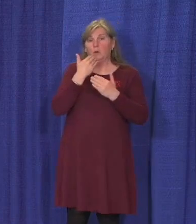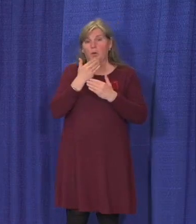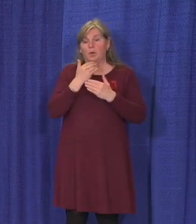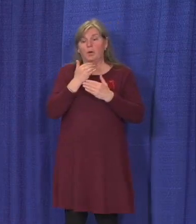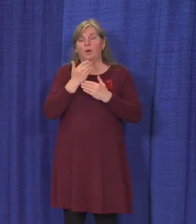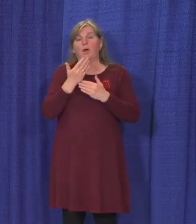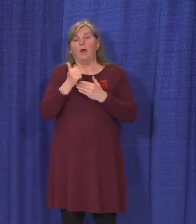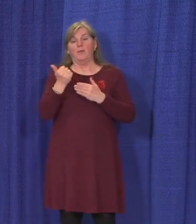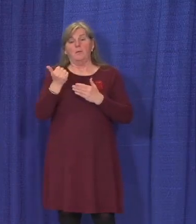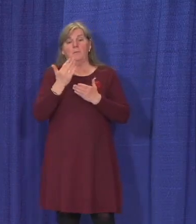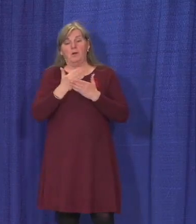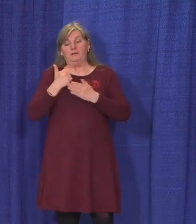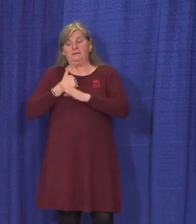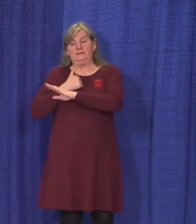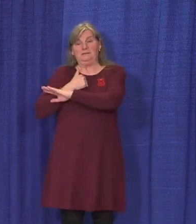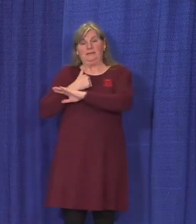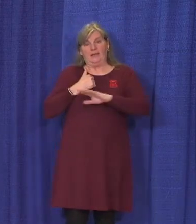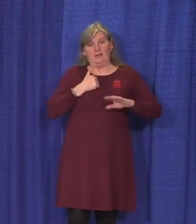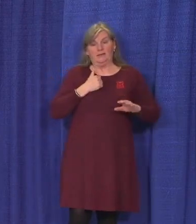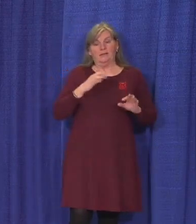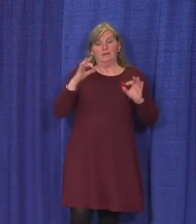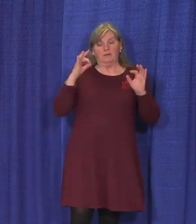vaccinations but also our data